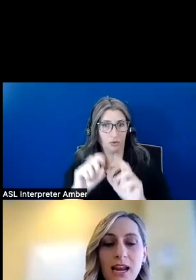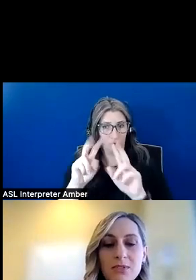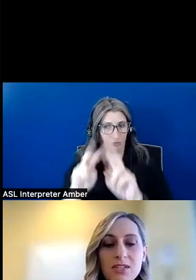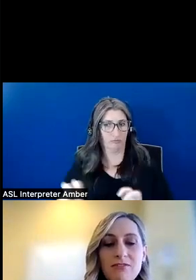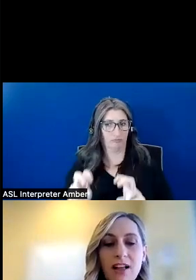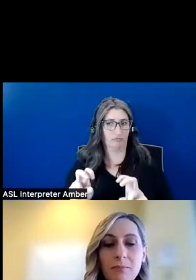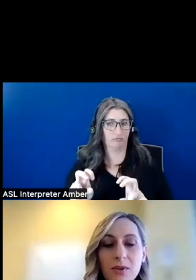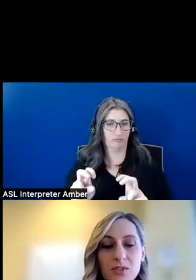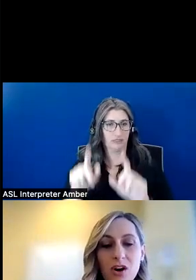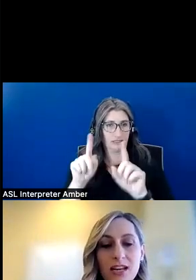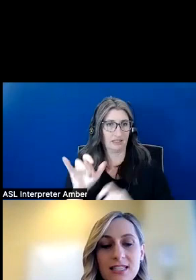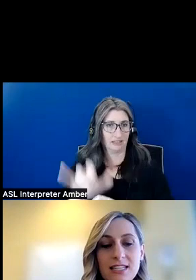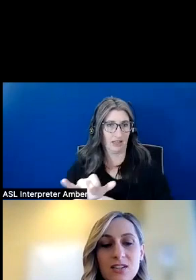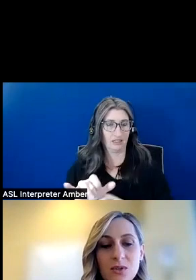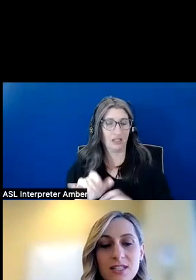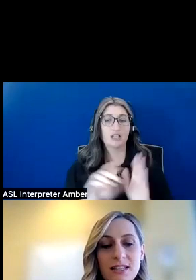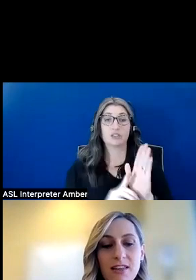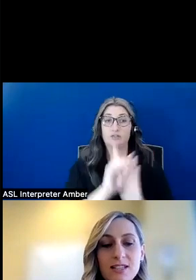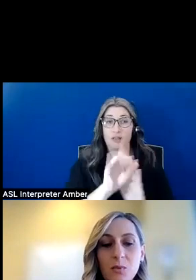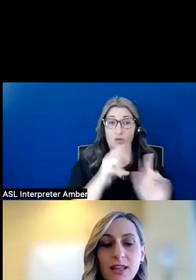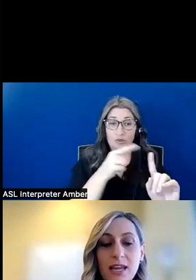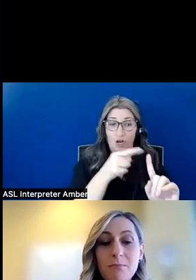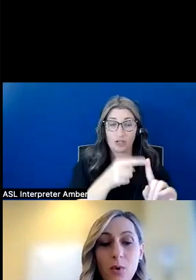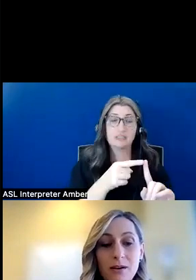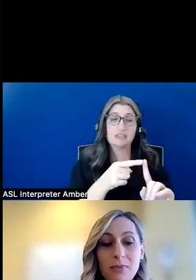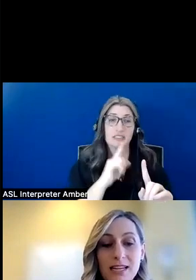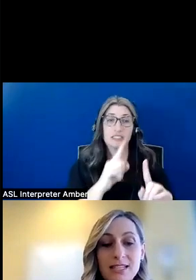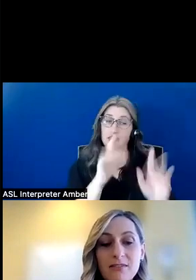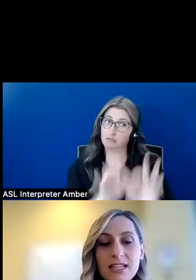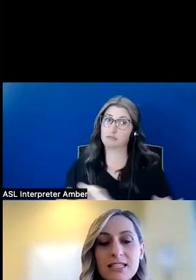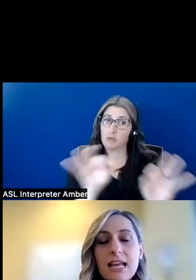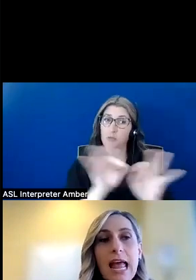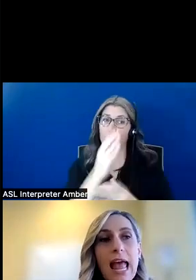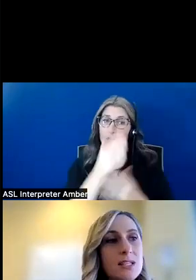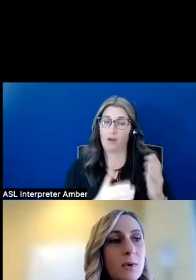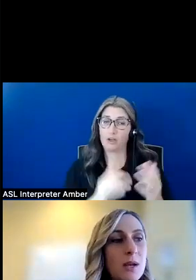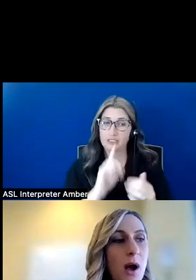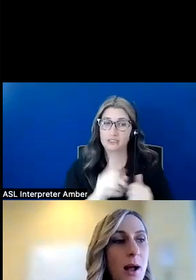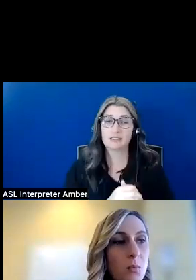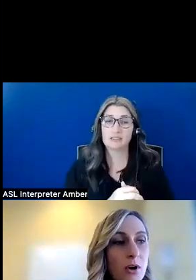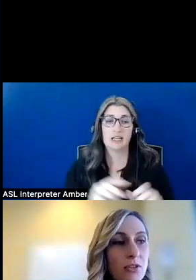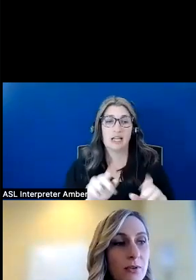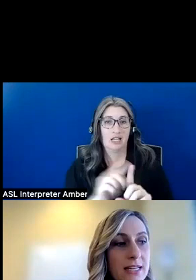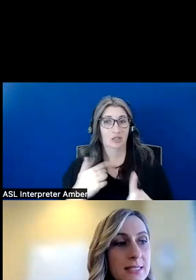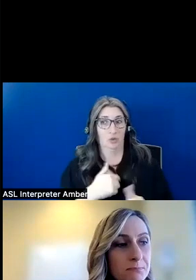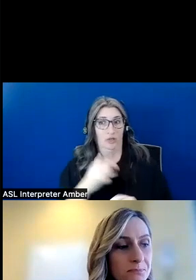Being able to develop those targets and data sources is a really important piece of this as we work through this.